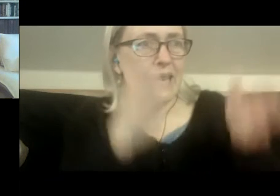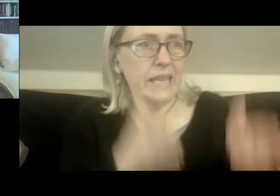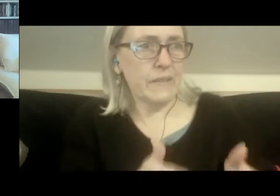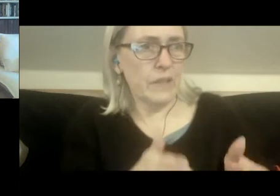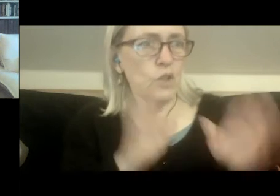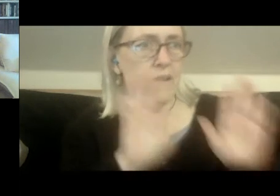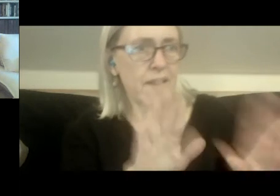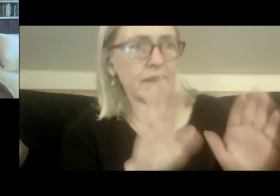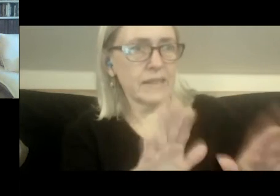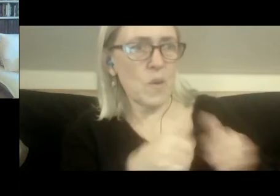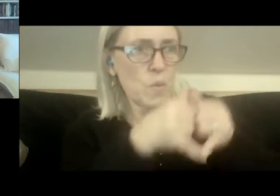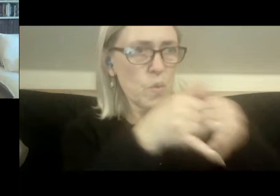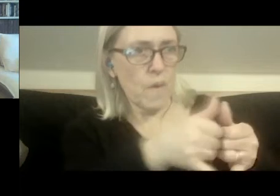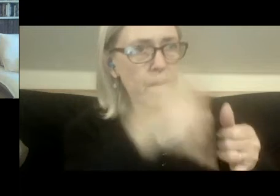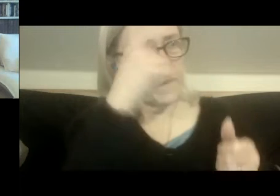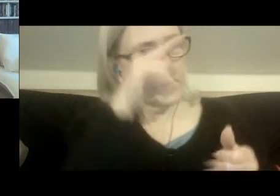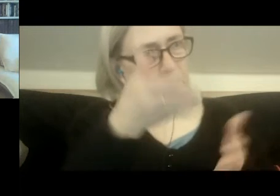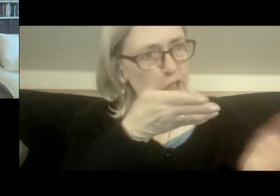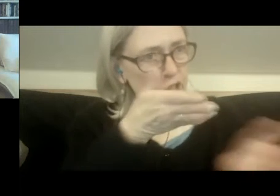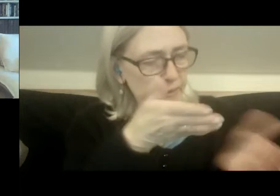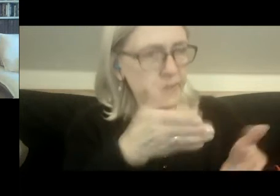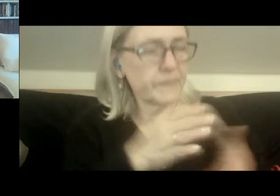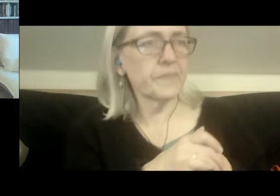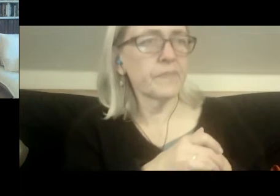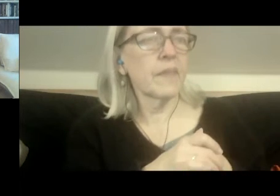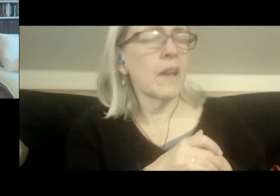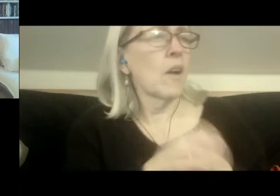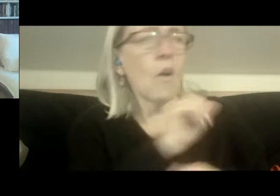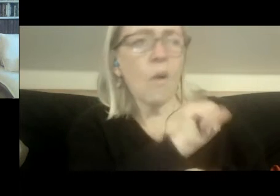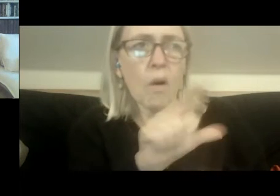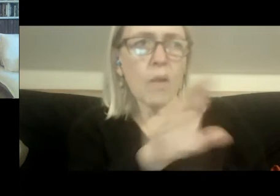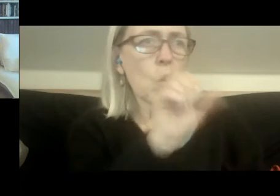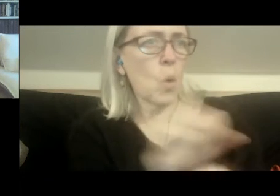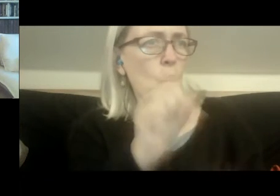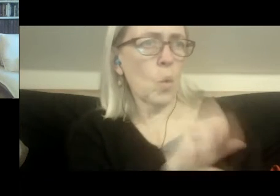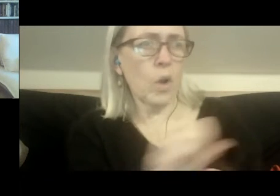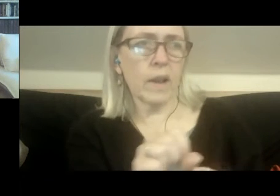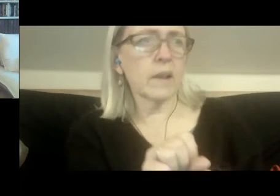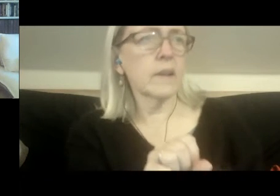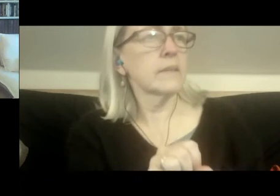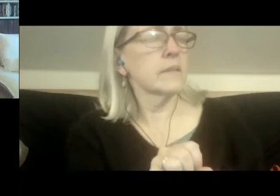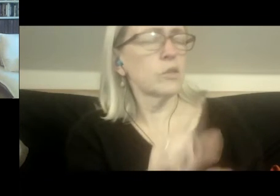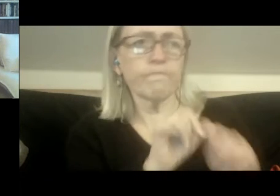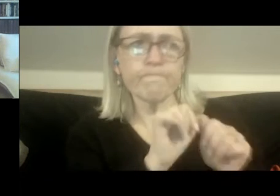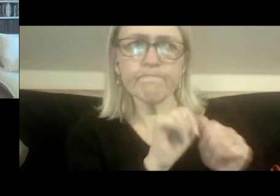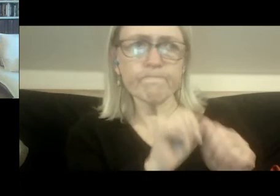for Service for all the work you did on and continue to do on essential designations.